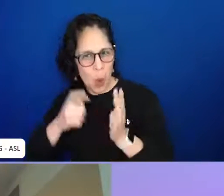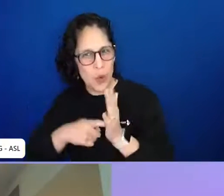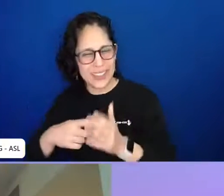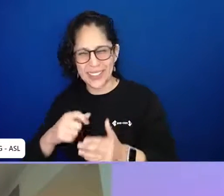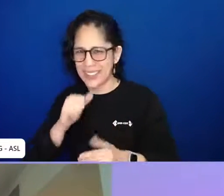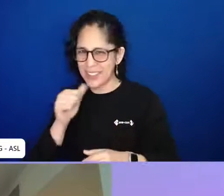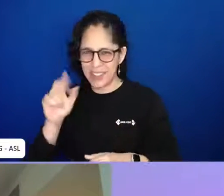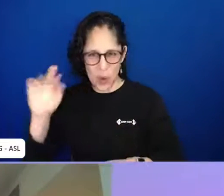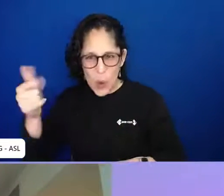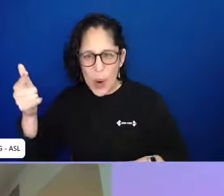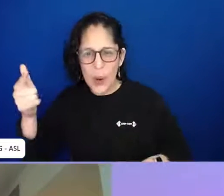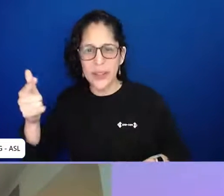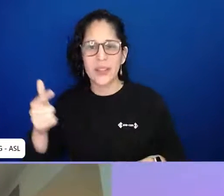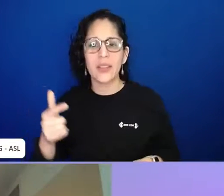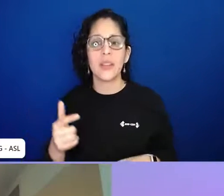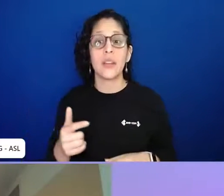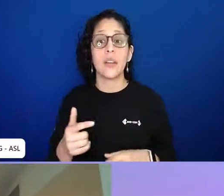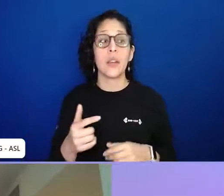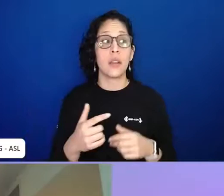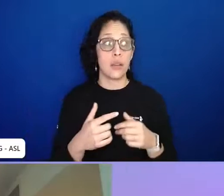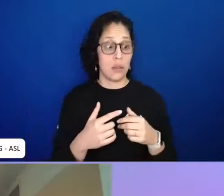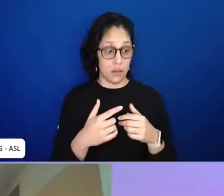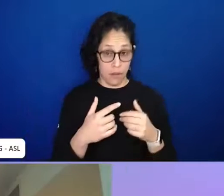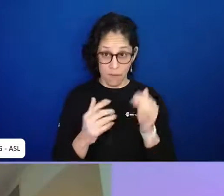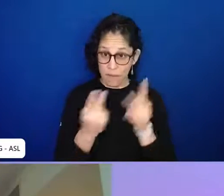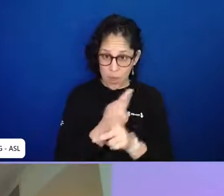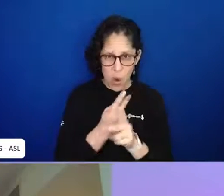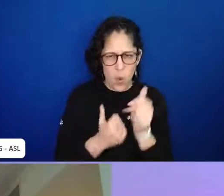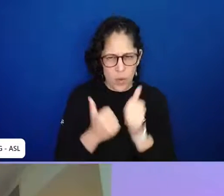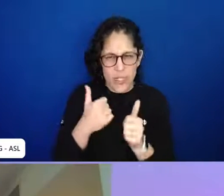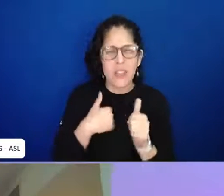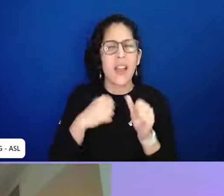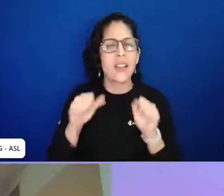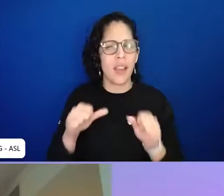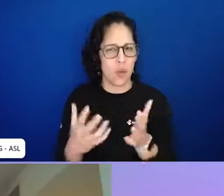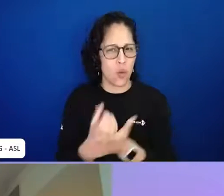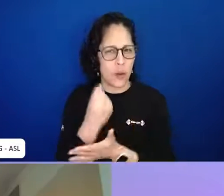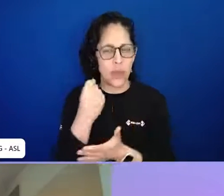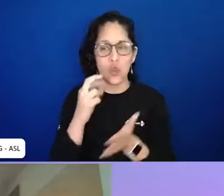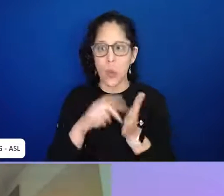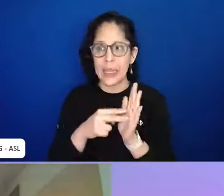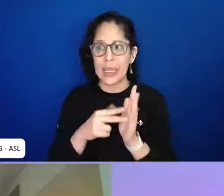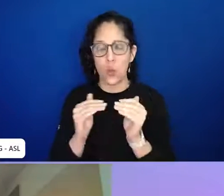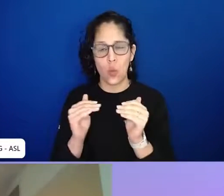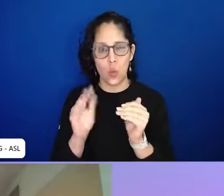fight that battle. Pick a different battle. Pick the battles that you can win. Because with battles that you